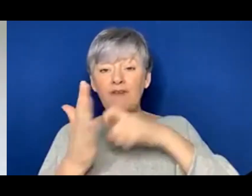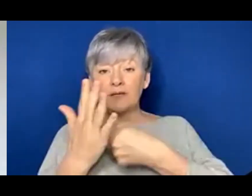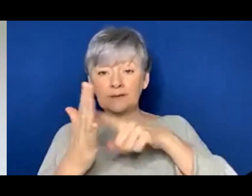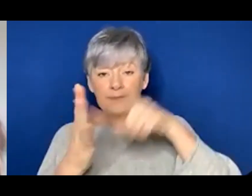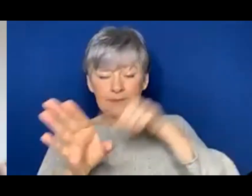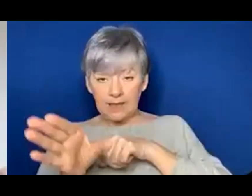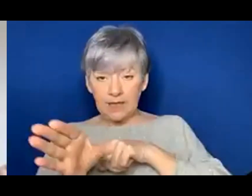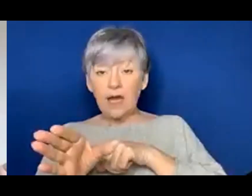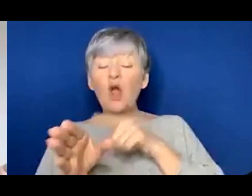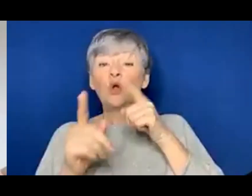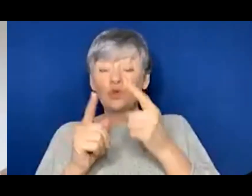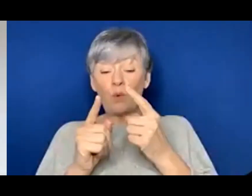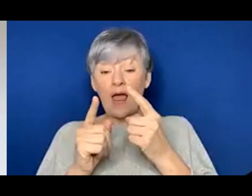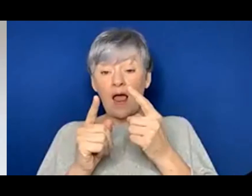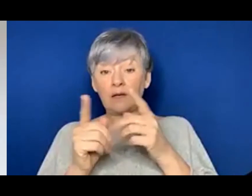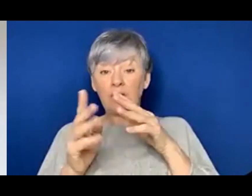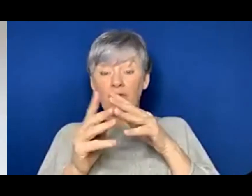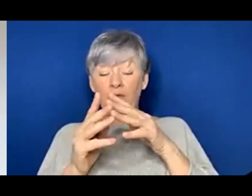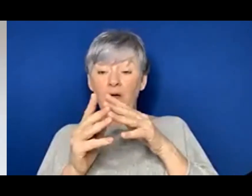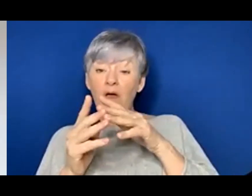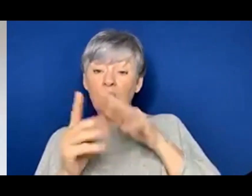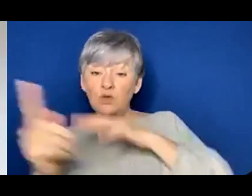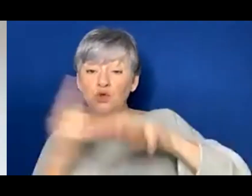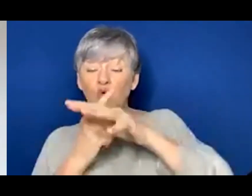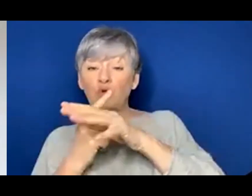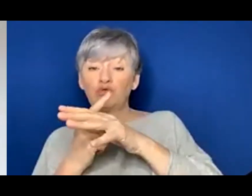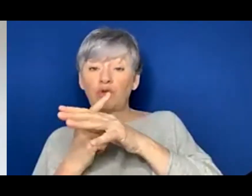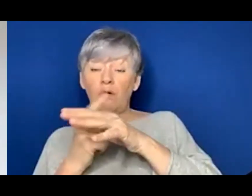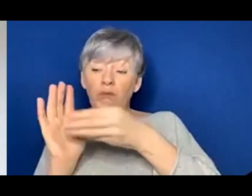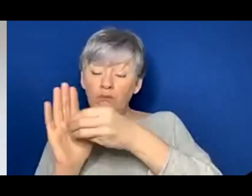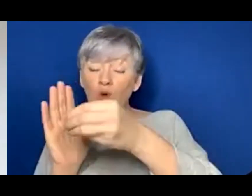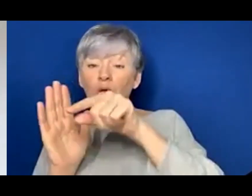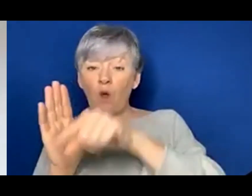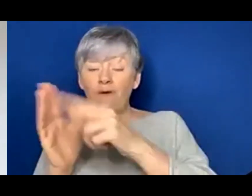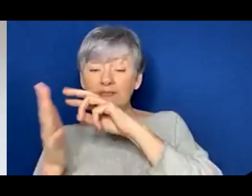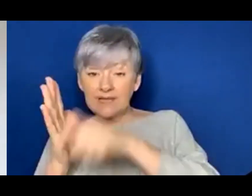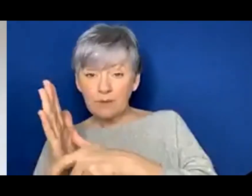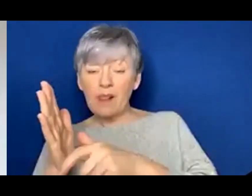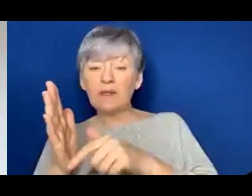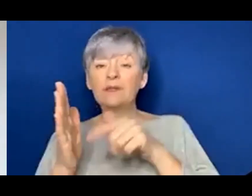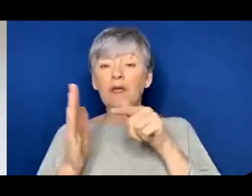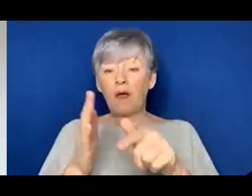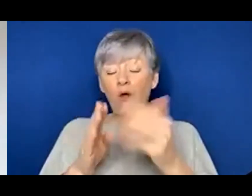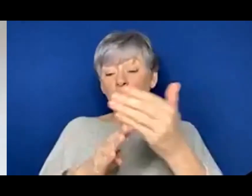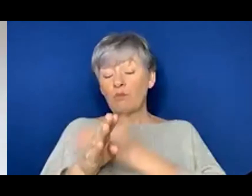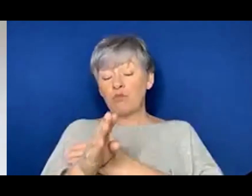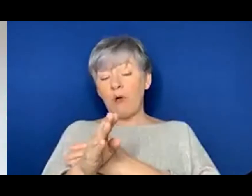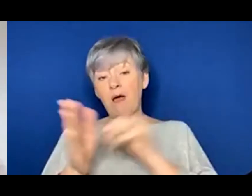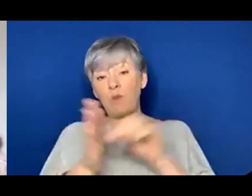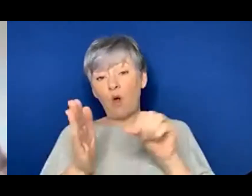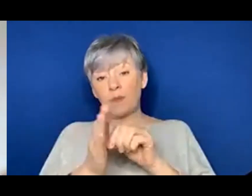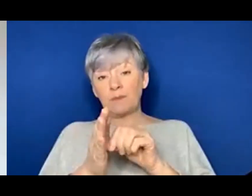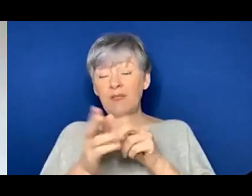the social model of disability, seeing problems in the way the society is constructed.